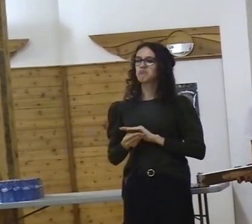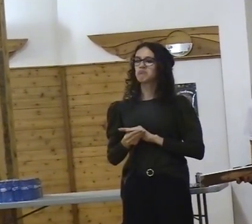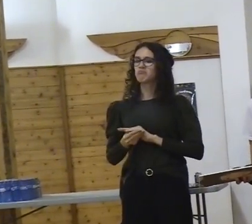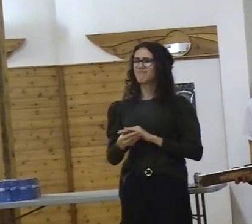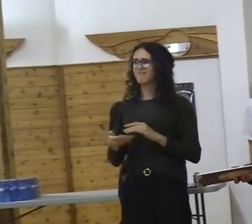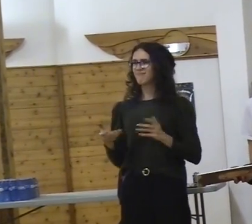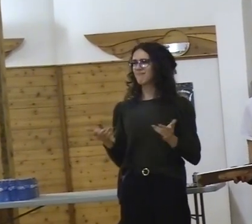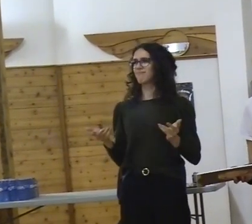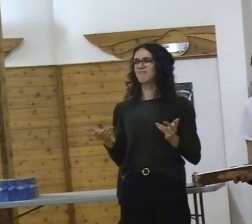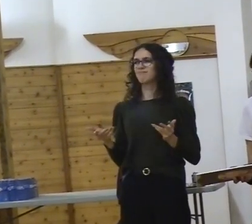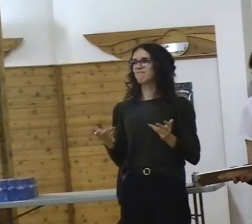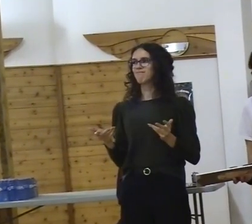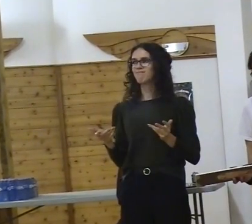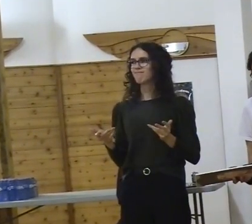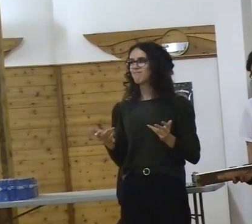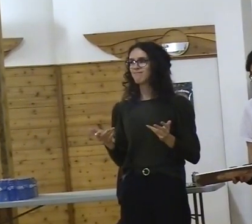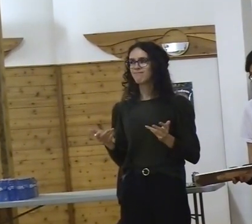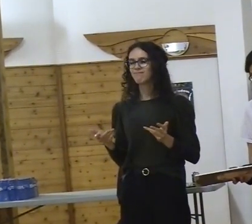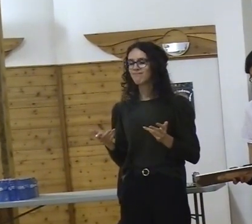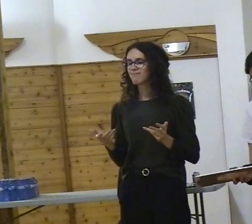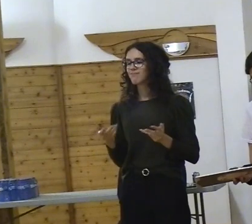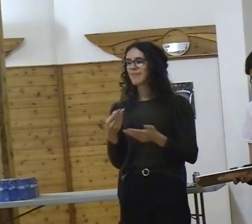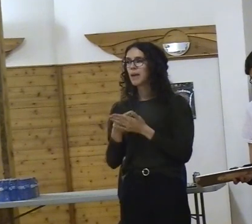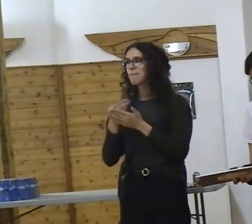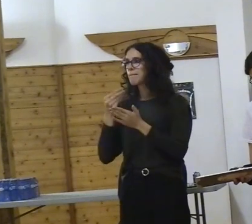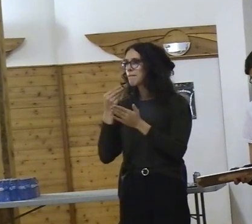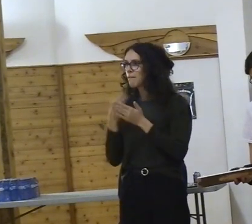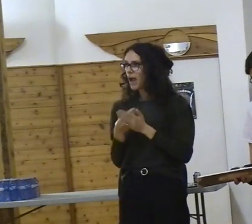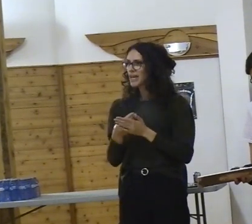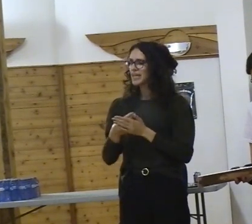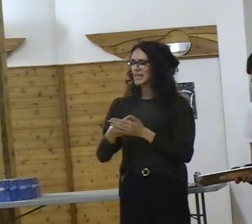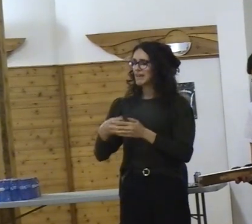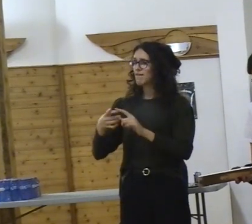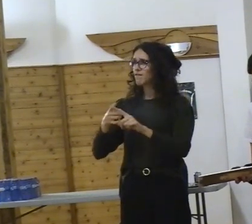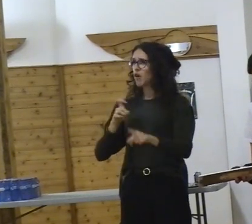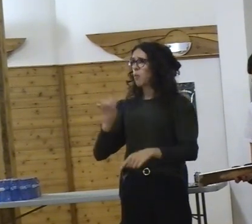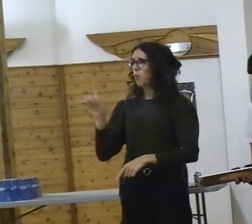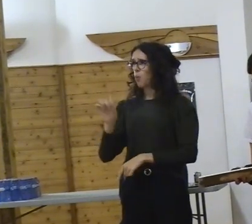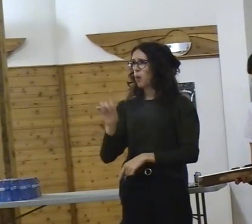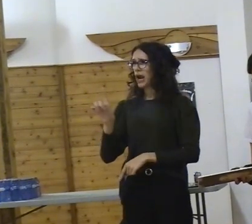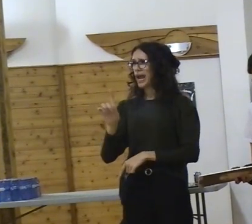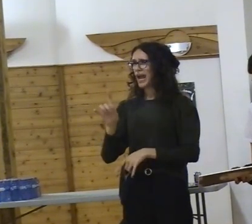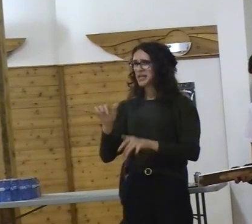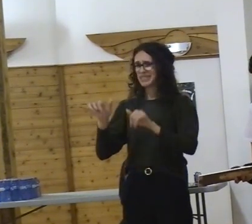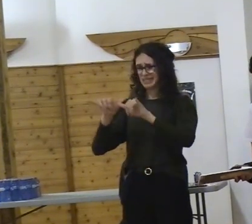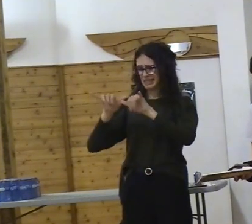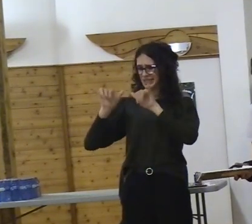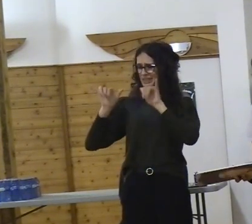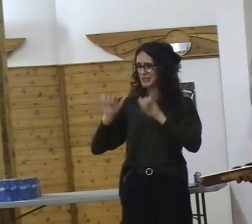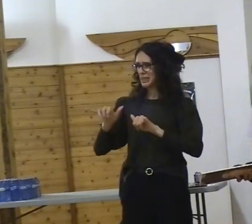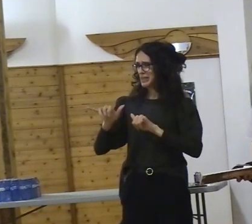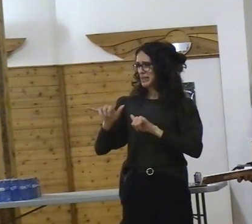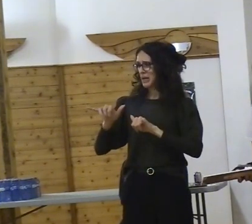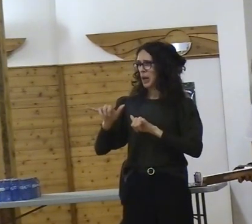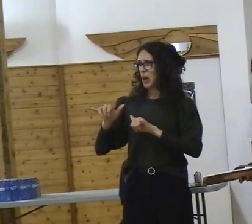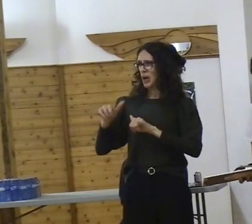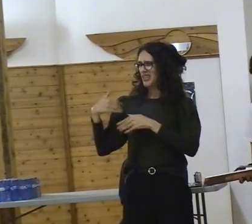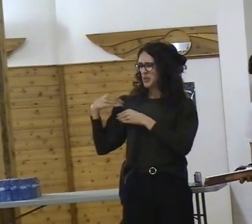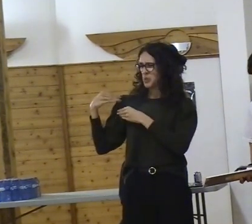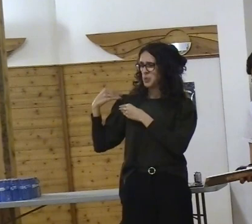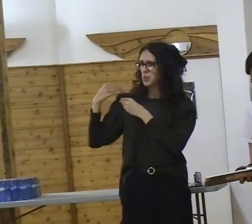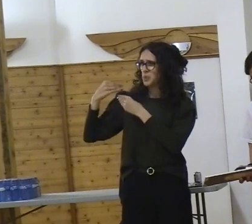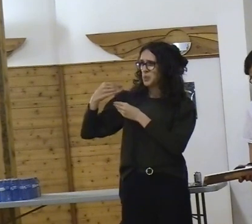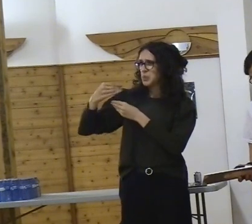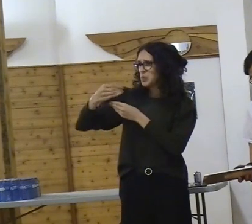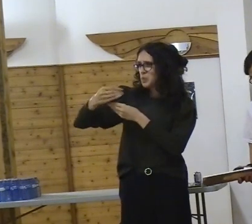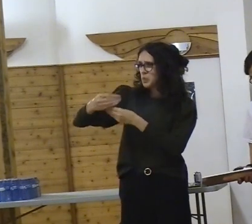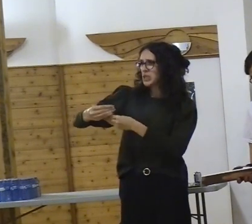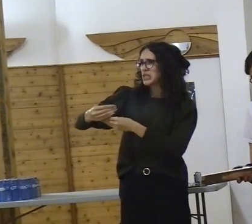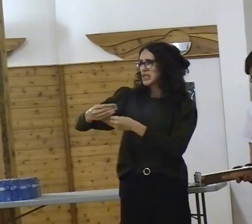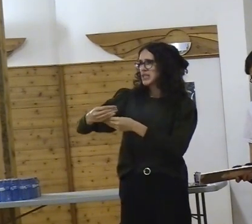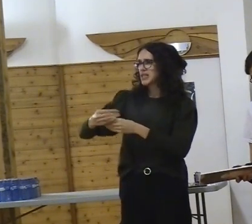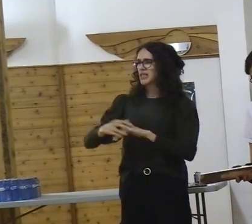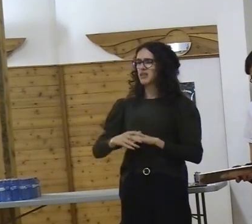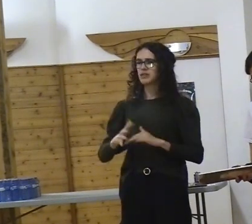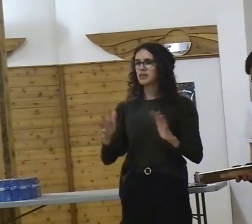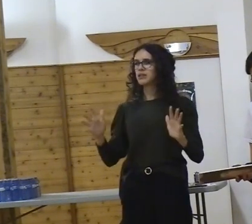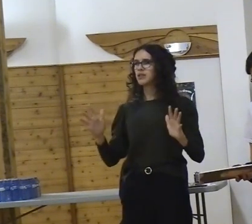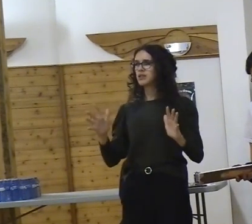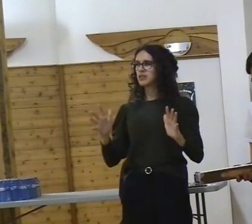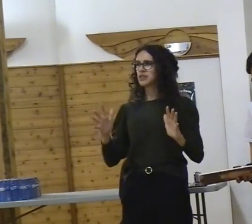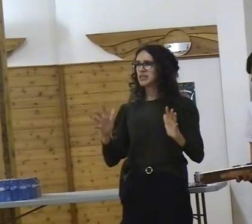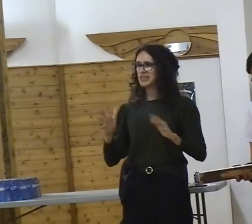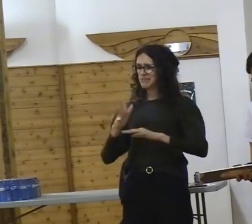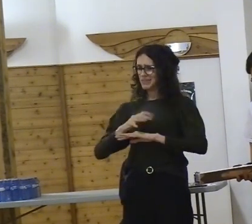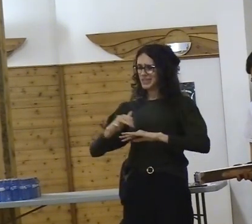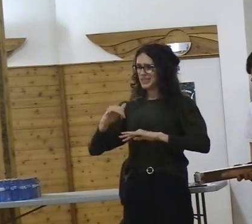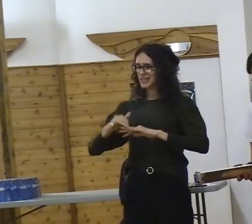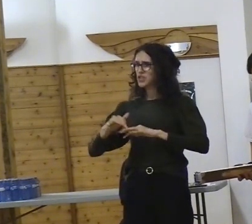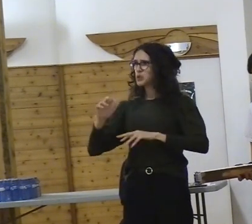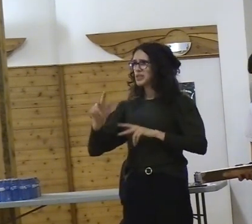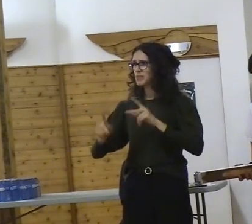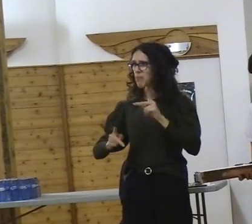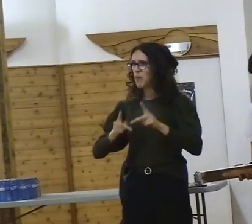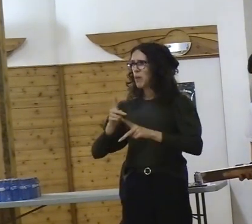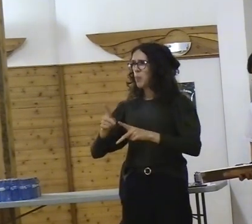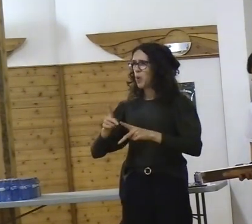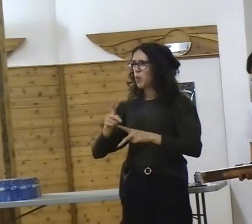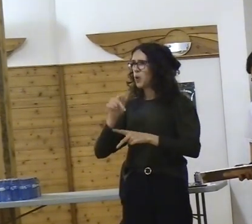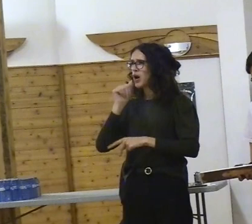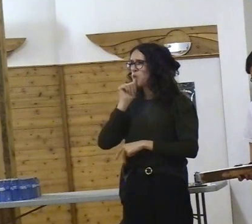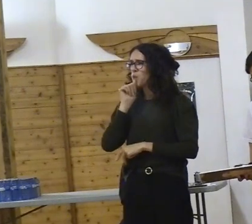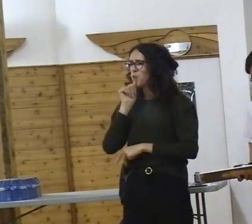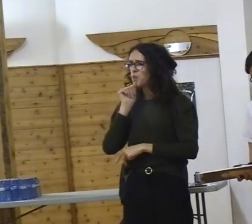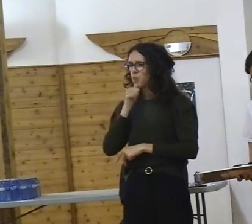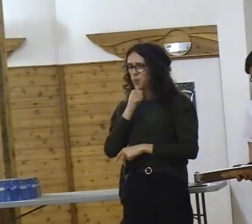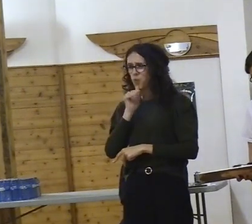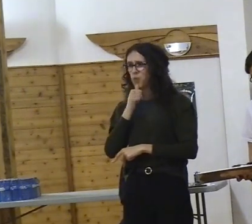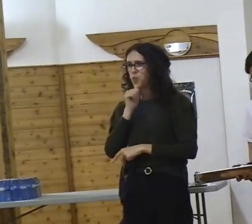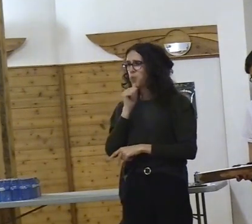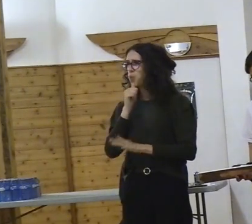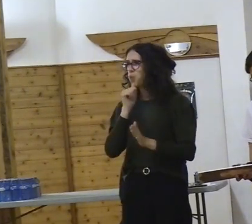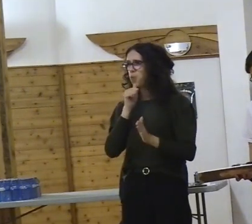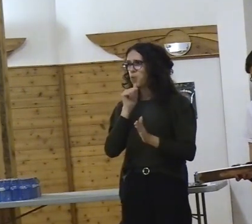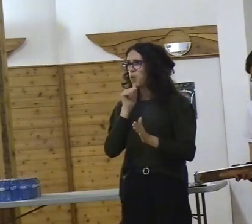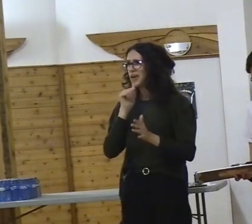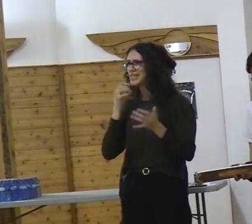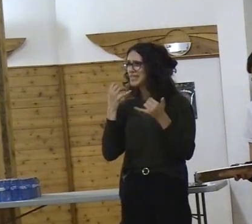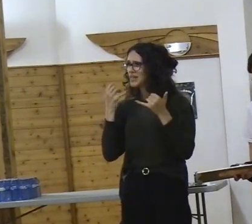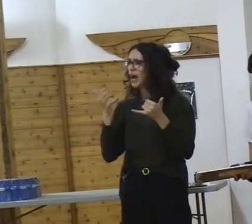And all the residential money, day school money, they rushed it out so our own people can kill each other.